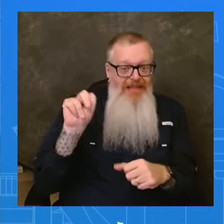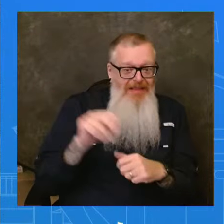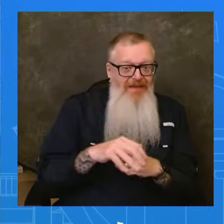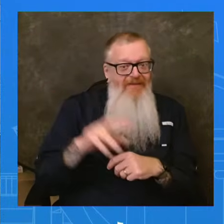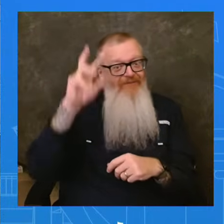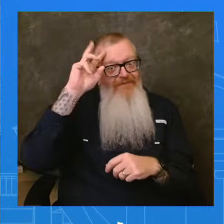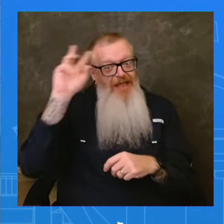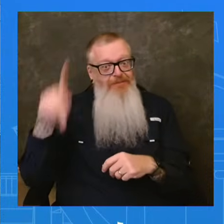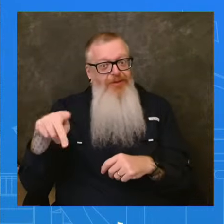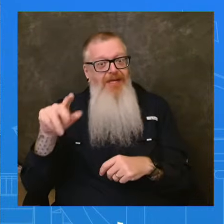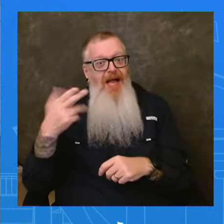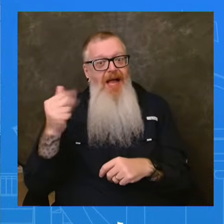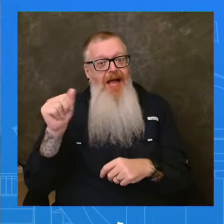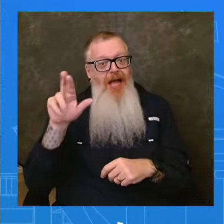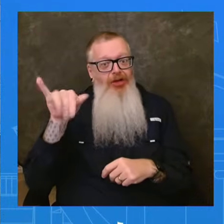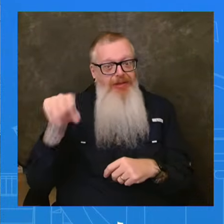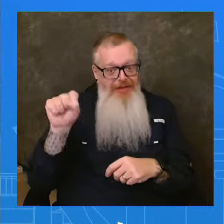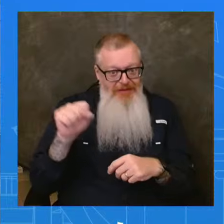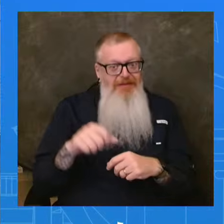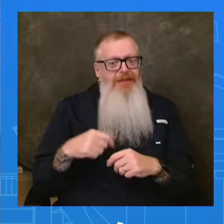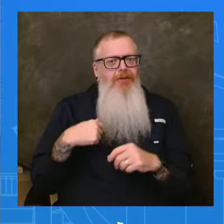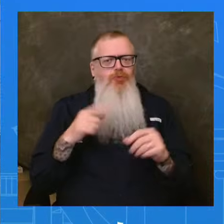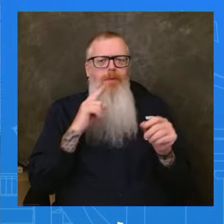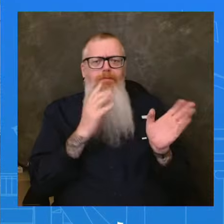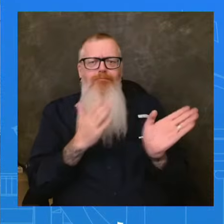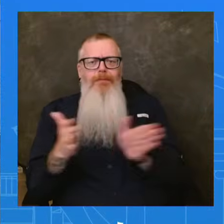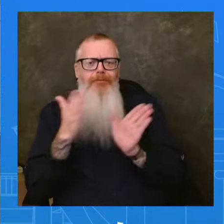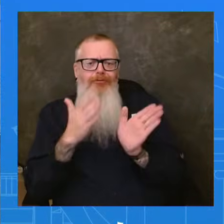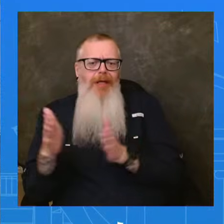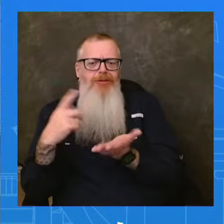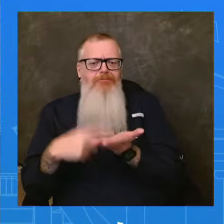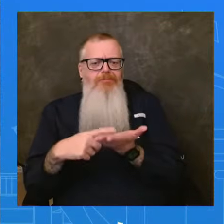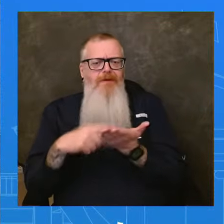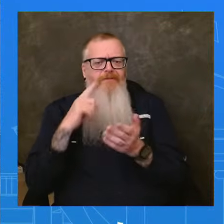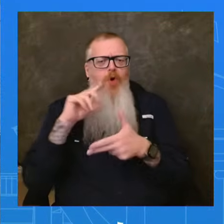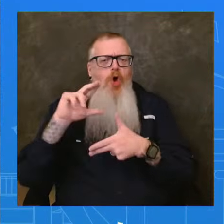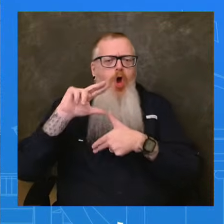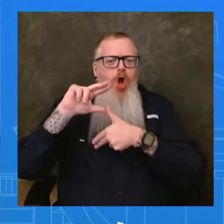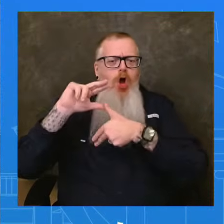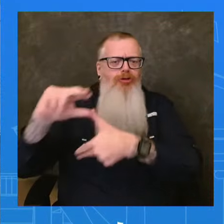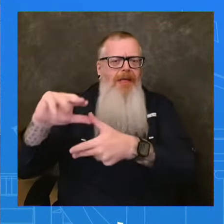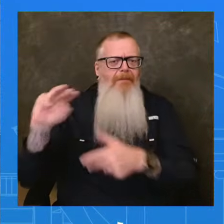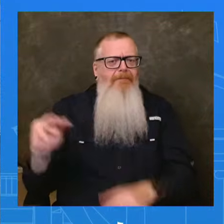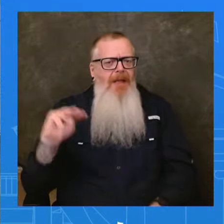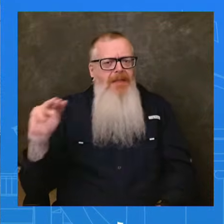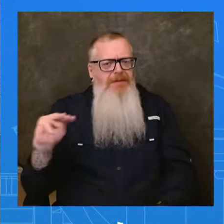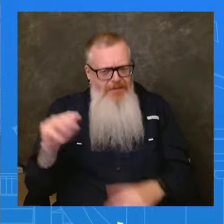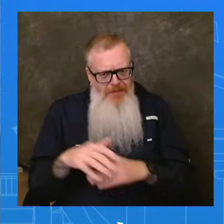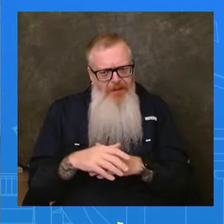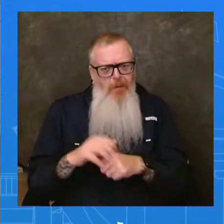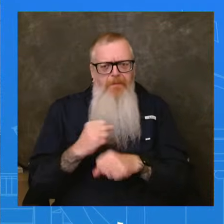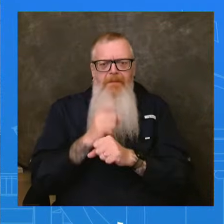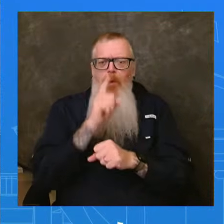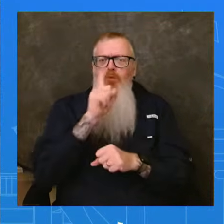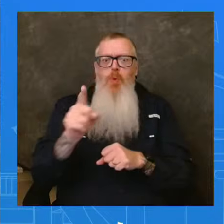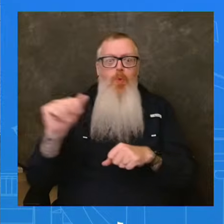as we prepare for Hurricane Milton to make landfall in Florida. The entire federal family